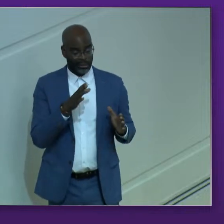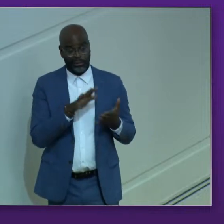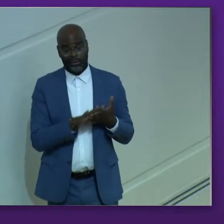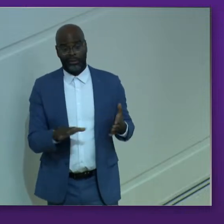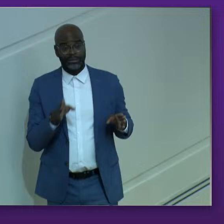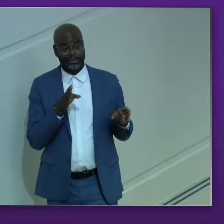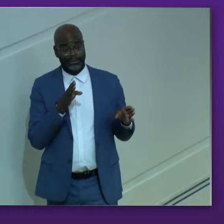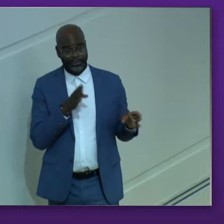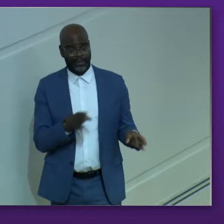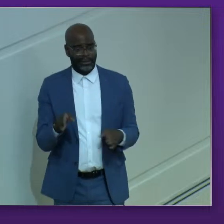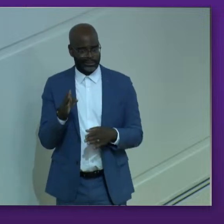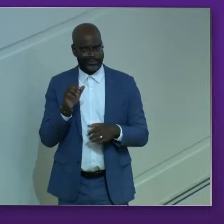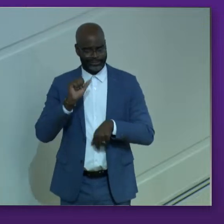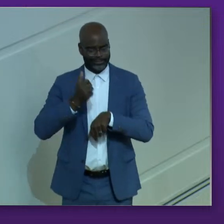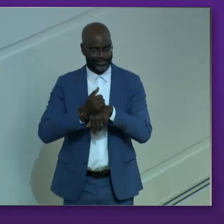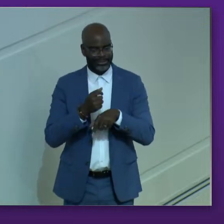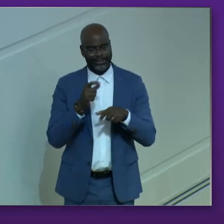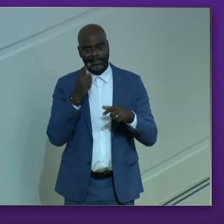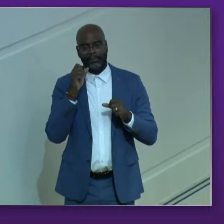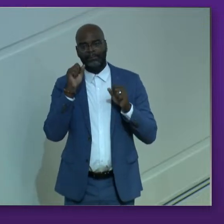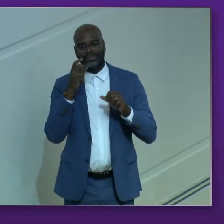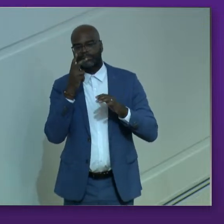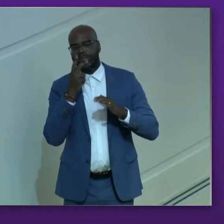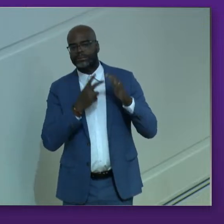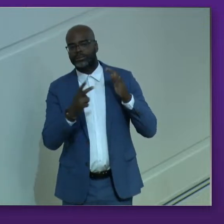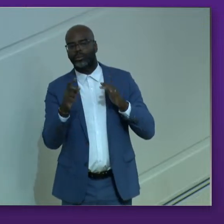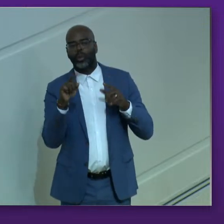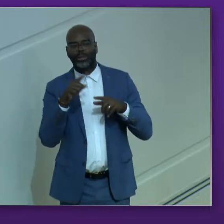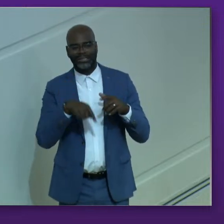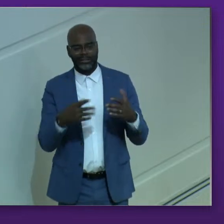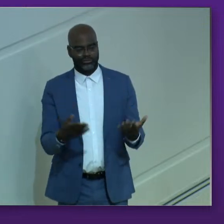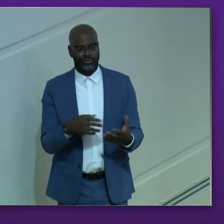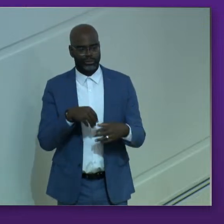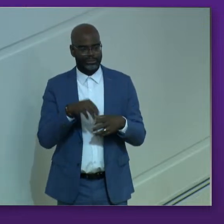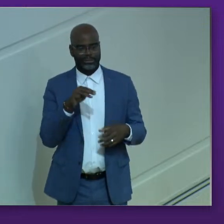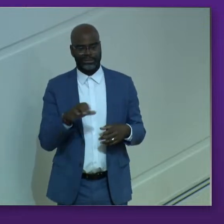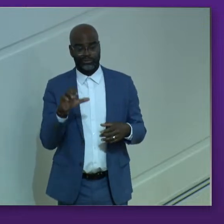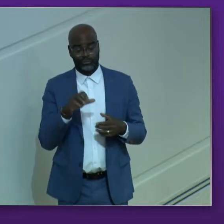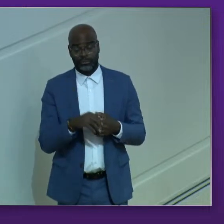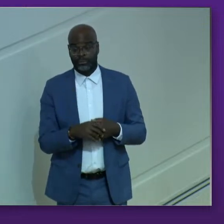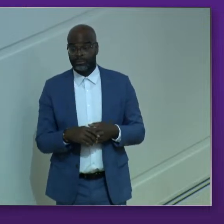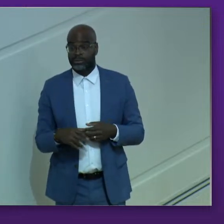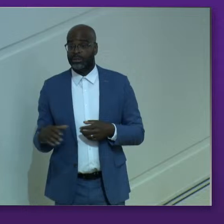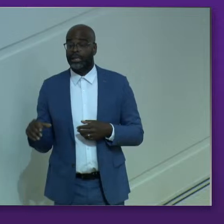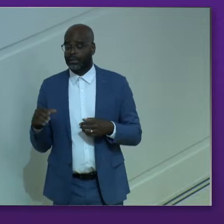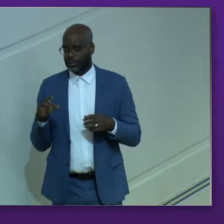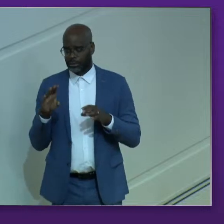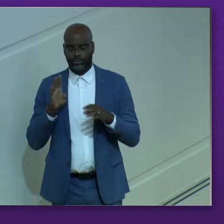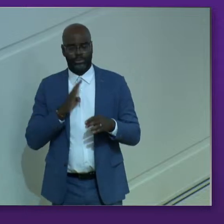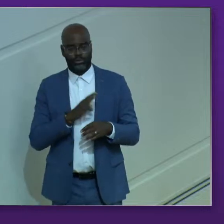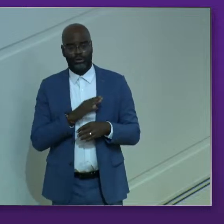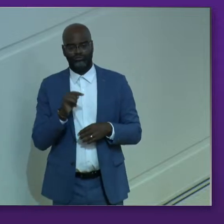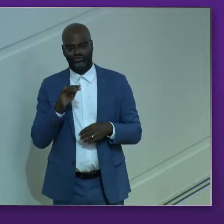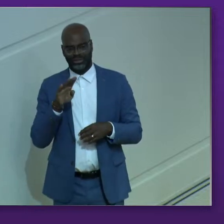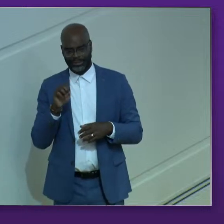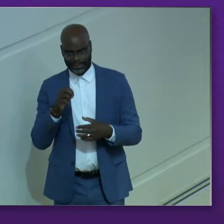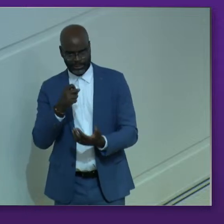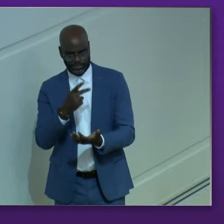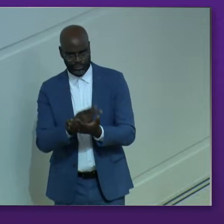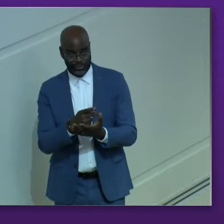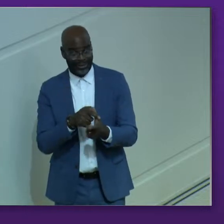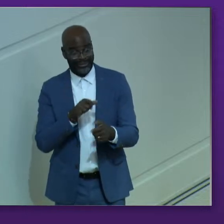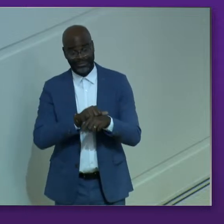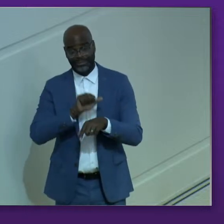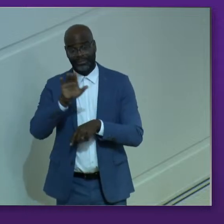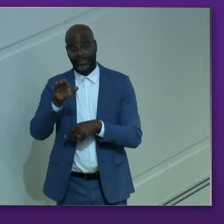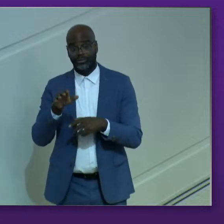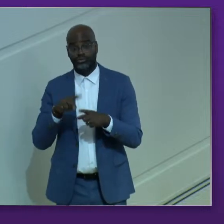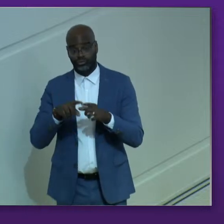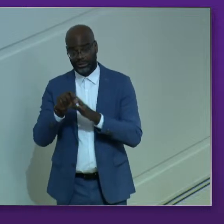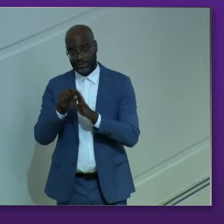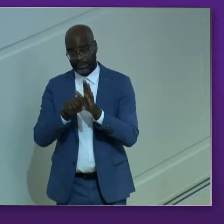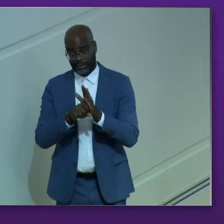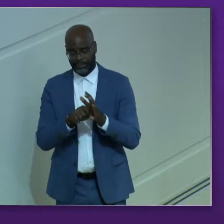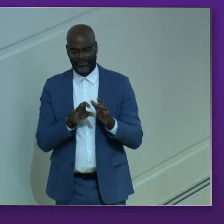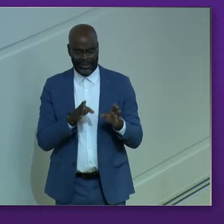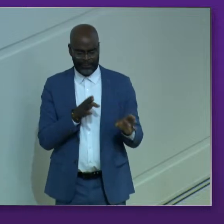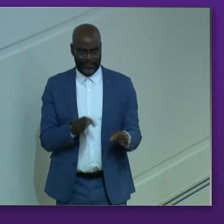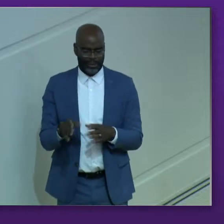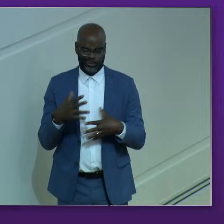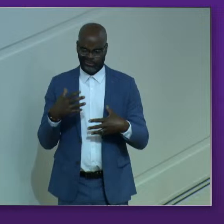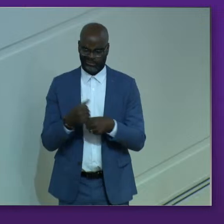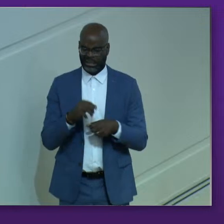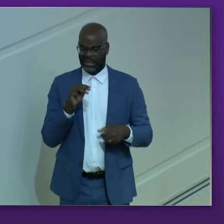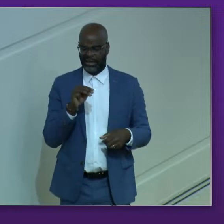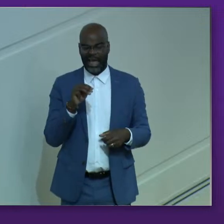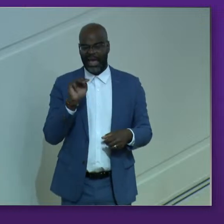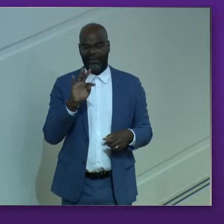COLLEGE'S FACILITIES MASTER